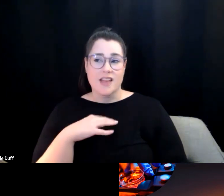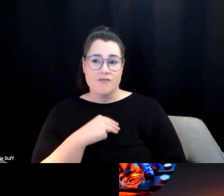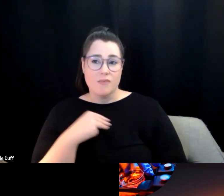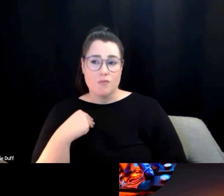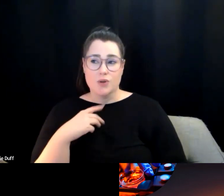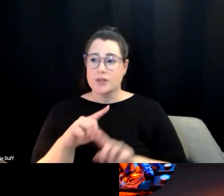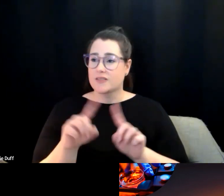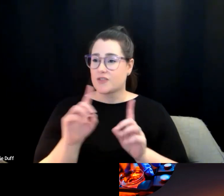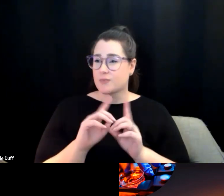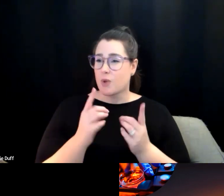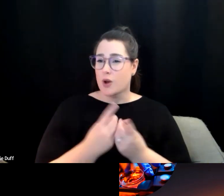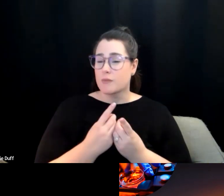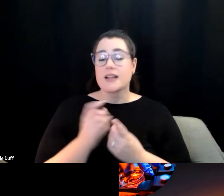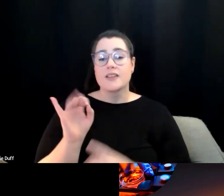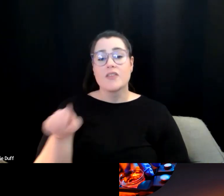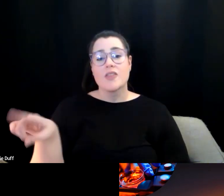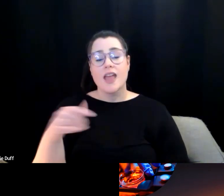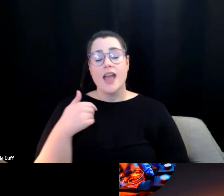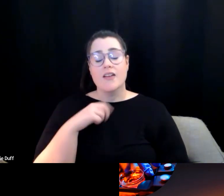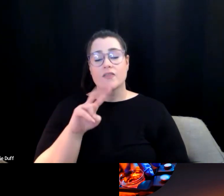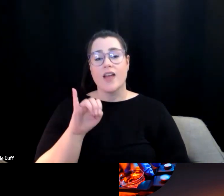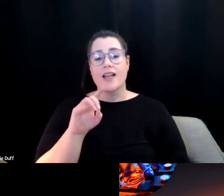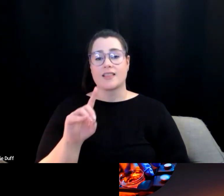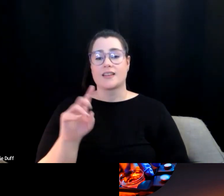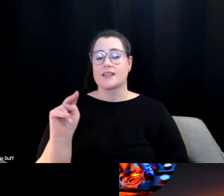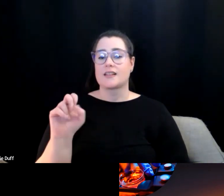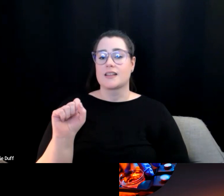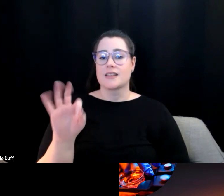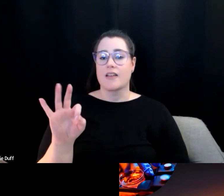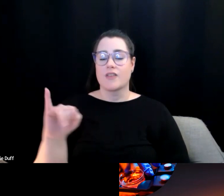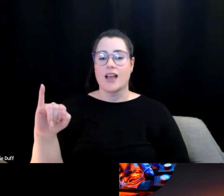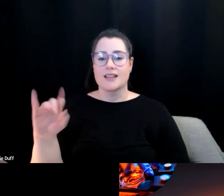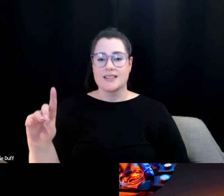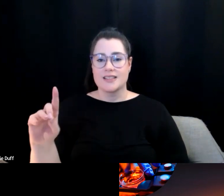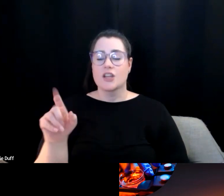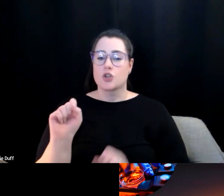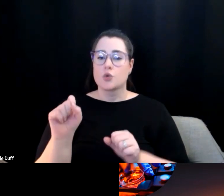as long as they have a valid NSF ID, you can grant them Other Authorized User on that proposal.